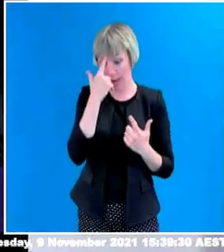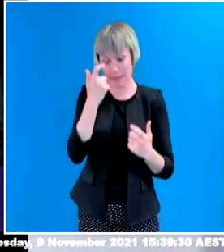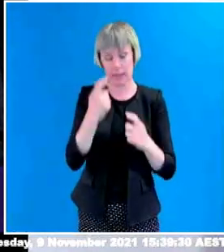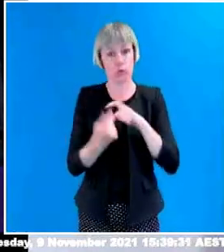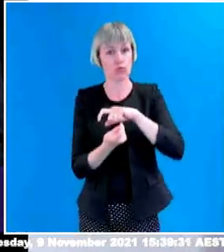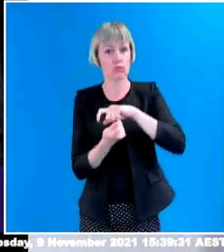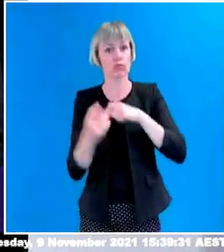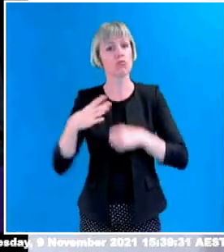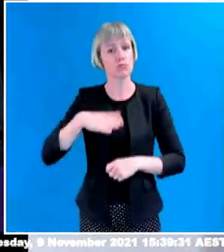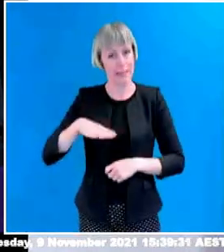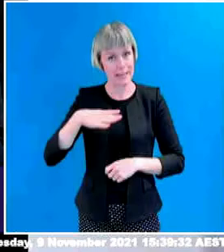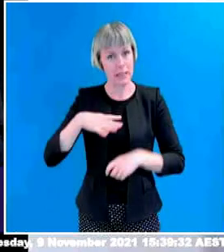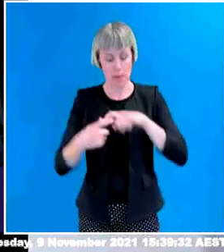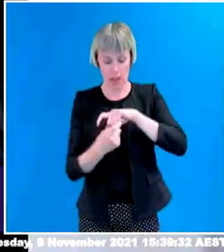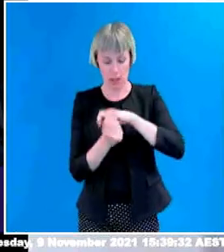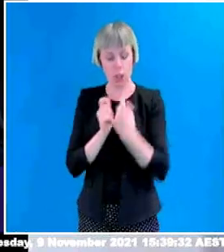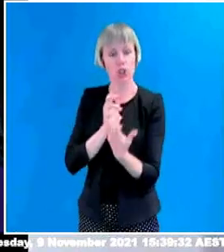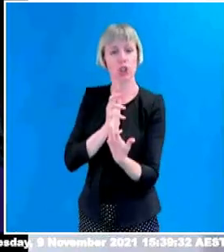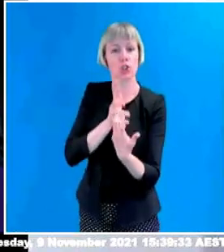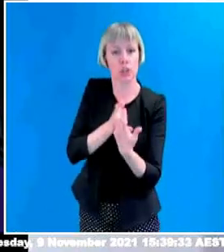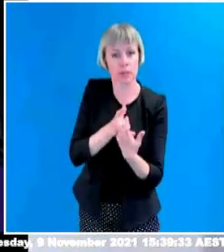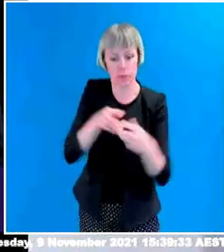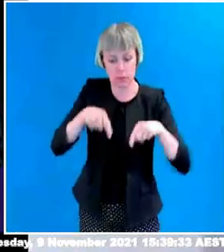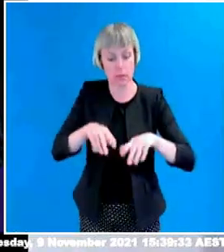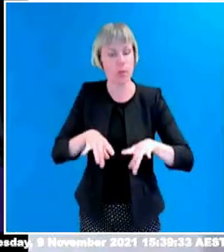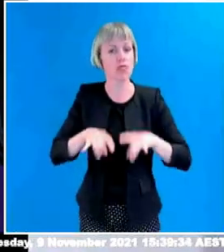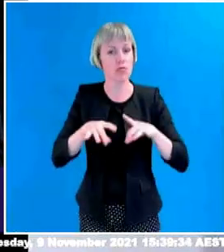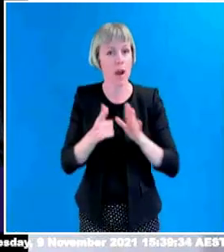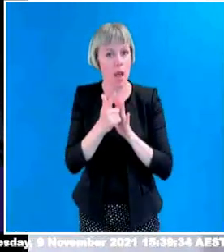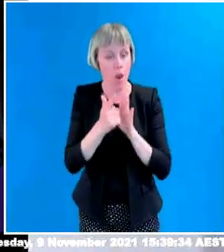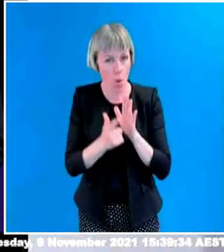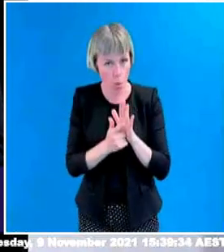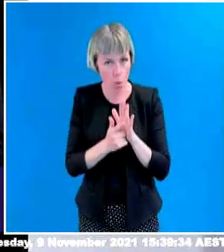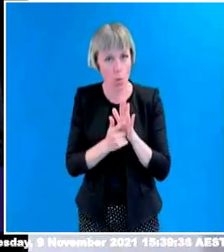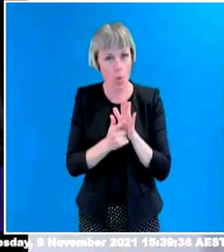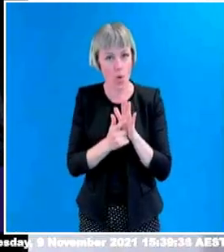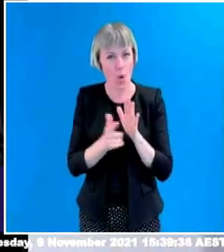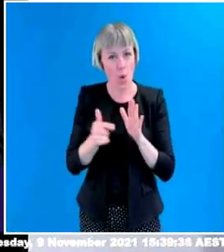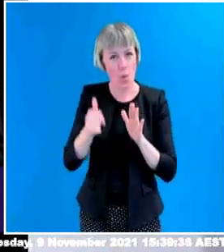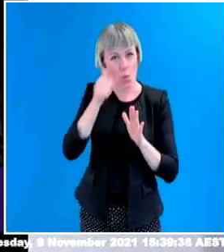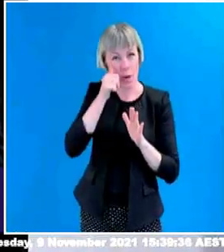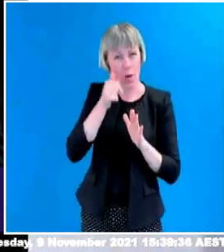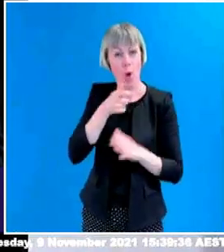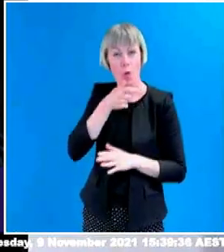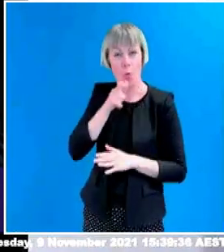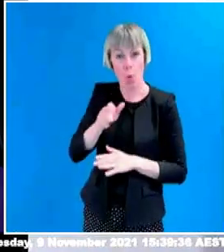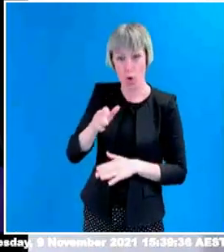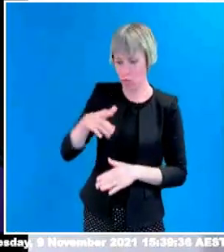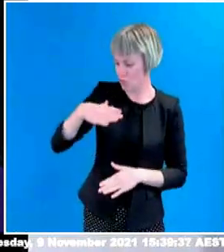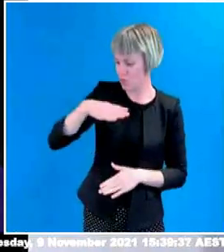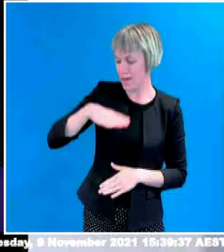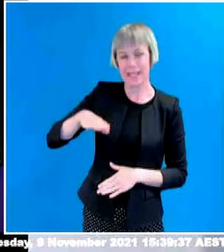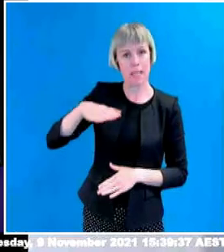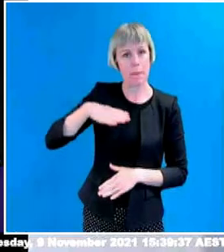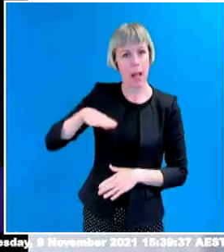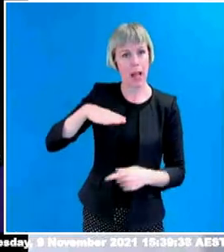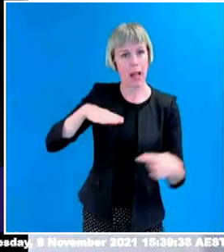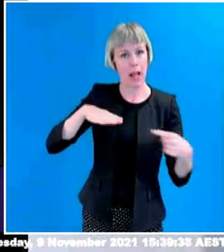understand that the adjective "reasonable" is irrelevant, that it is any adjustment to the point that adjustment imposes